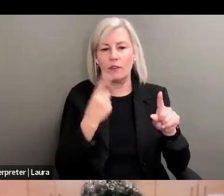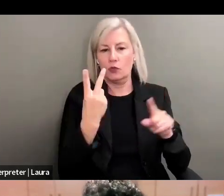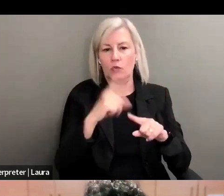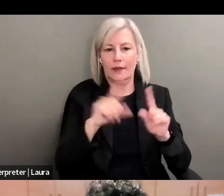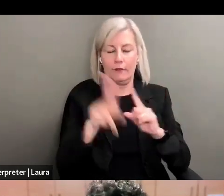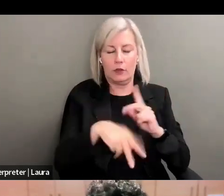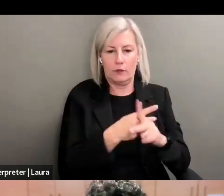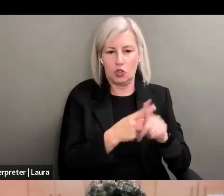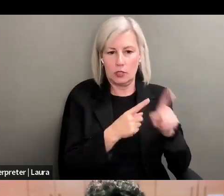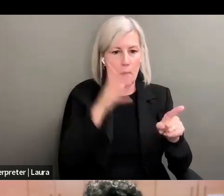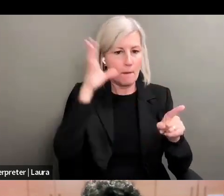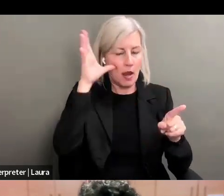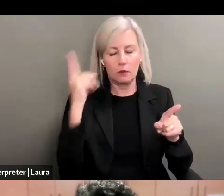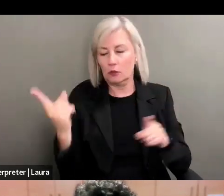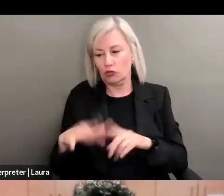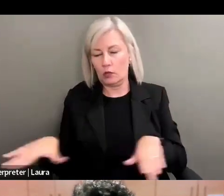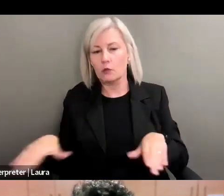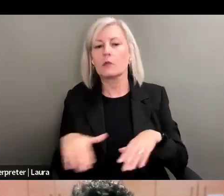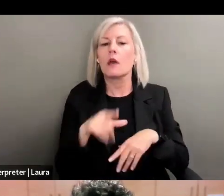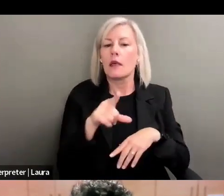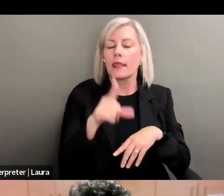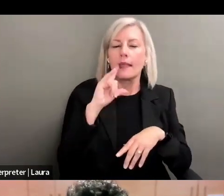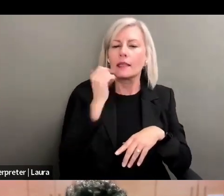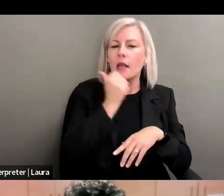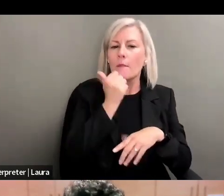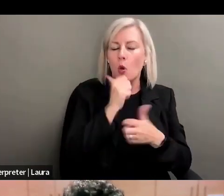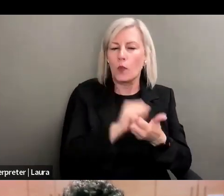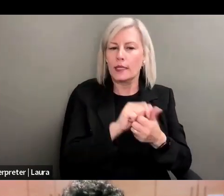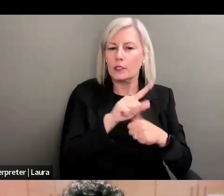I think that's a common thing with these questionnaires that there's also